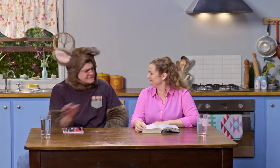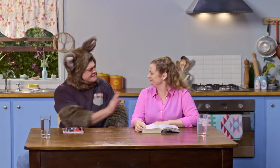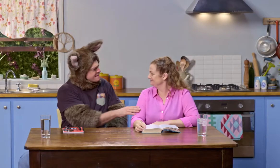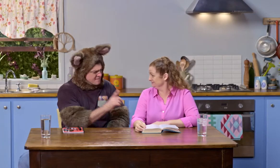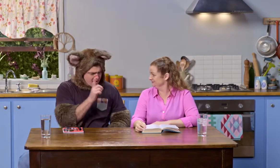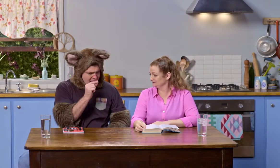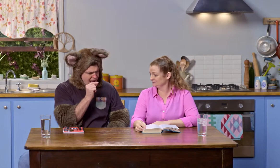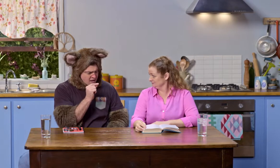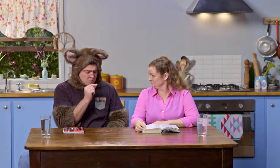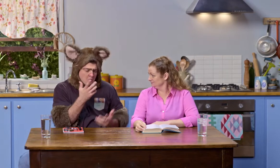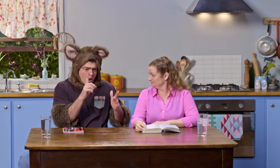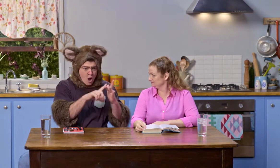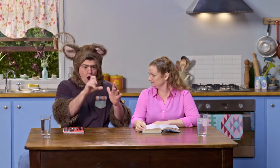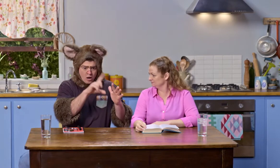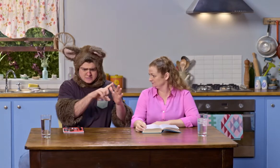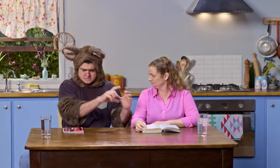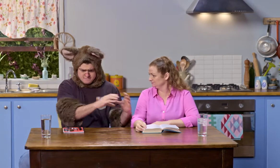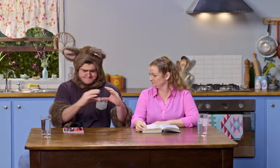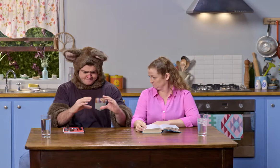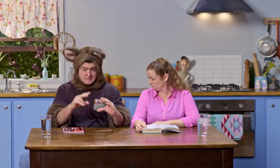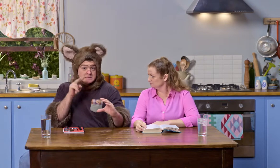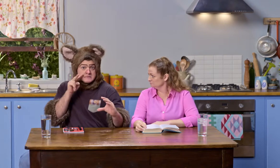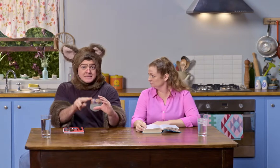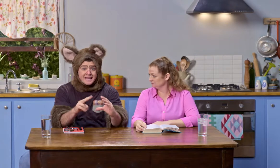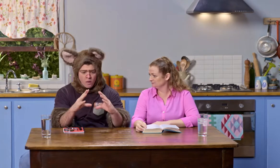Wow! Sally, can you watch ice melt?